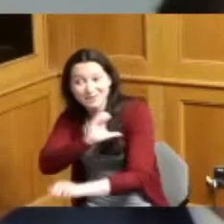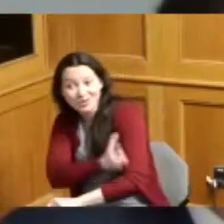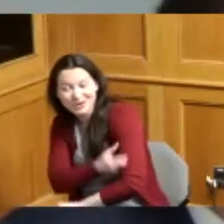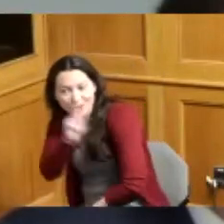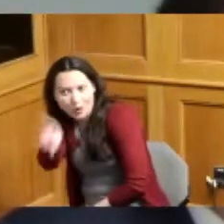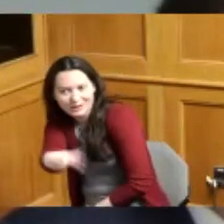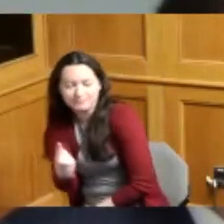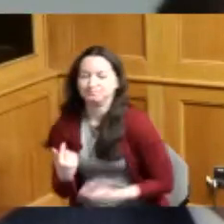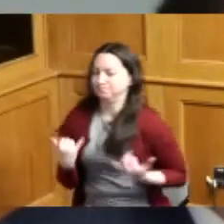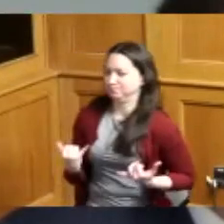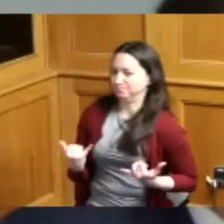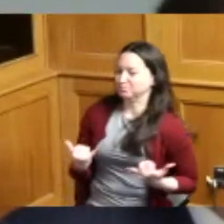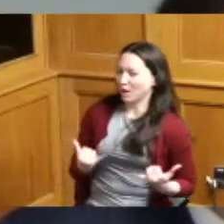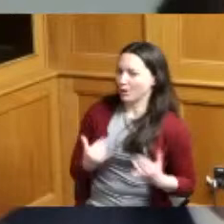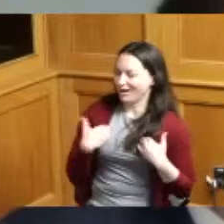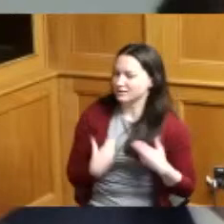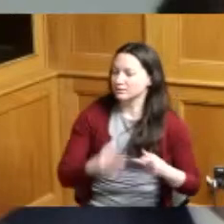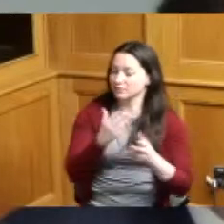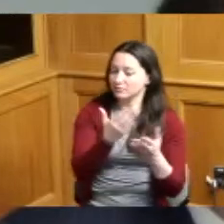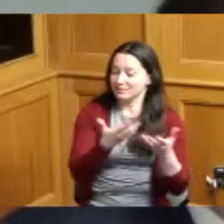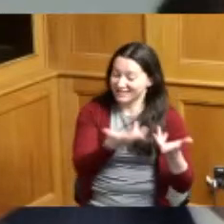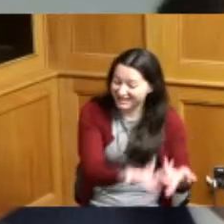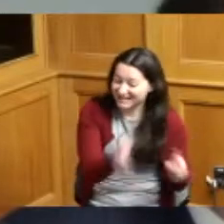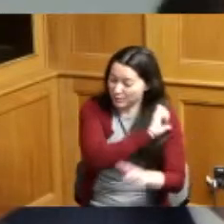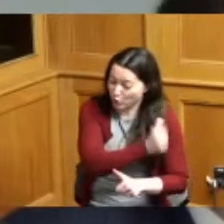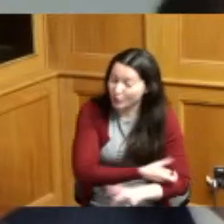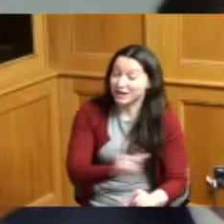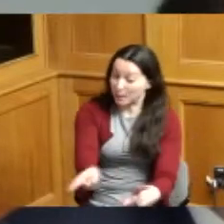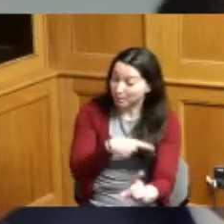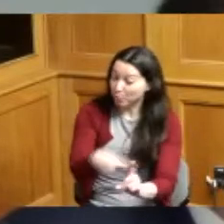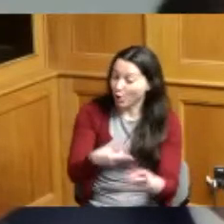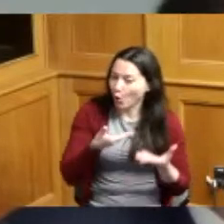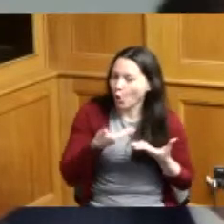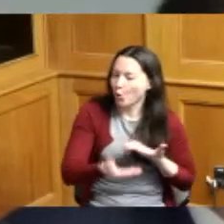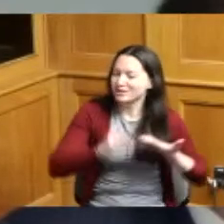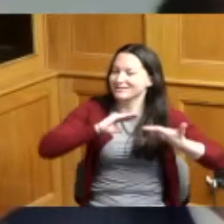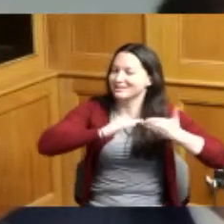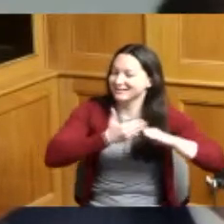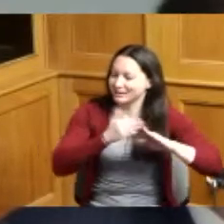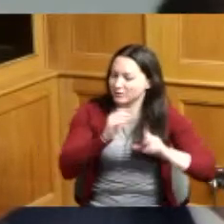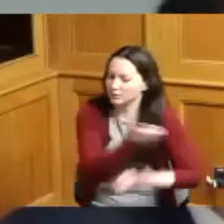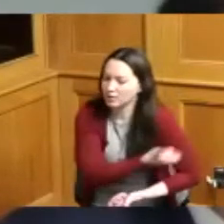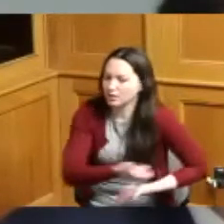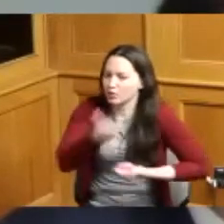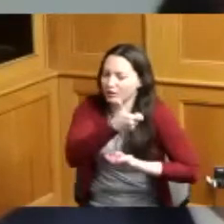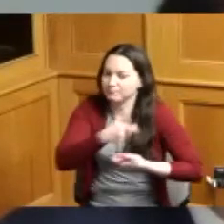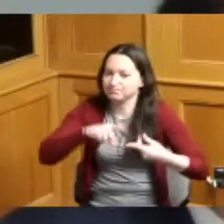it now lists the stadium authority and the host city authority as being the entities responsible